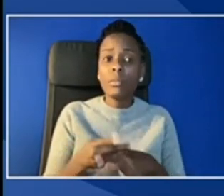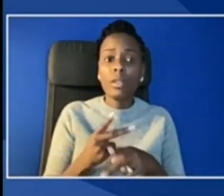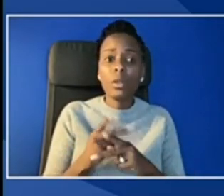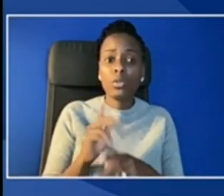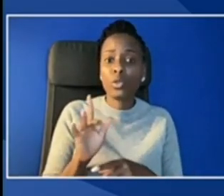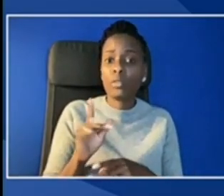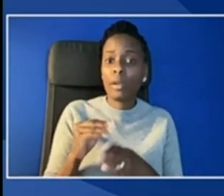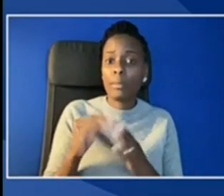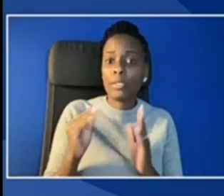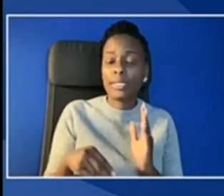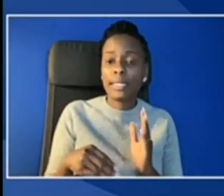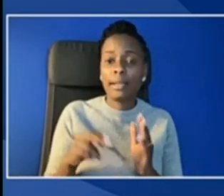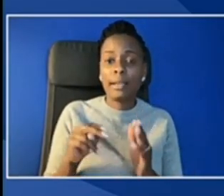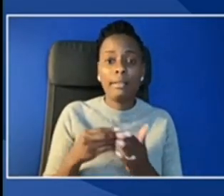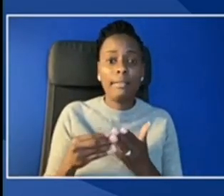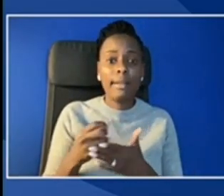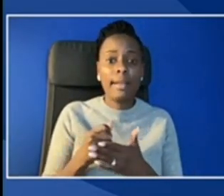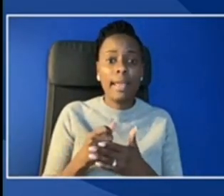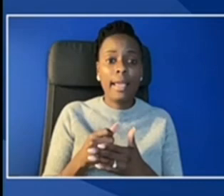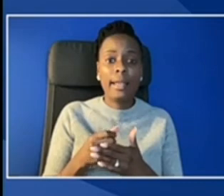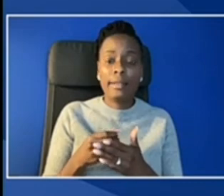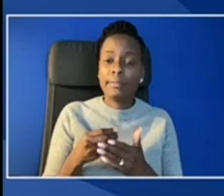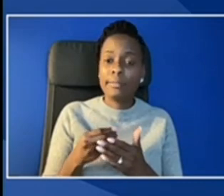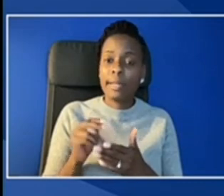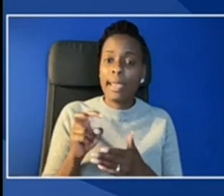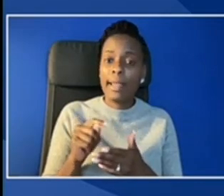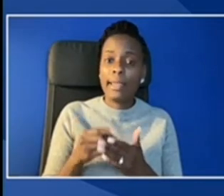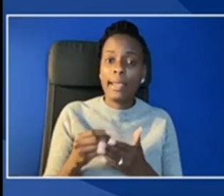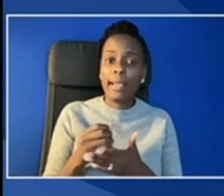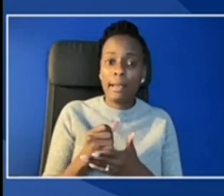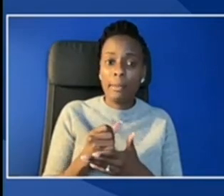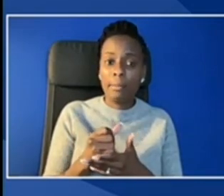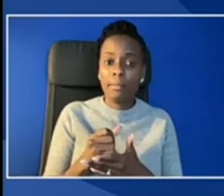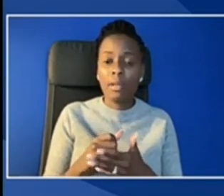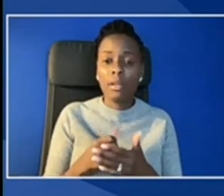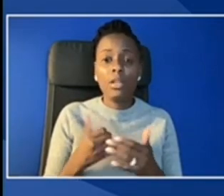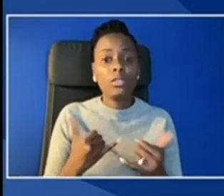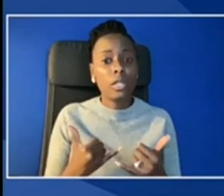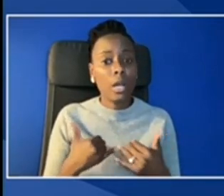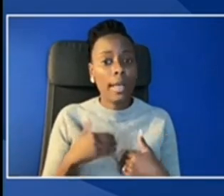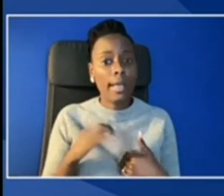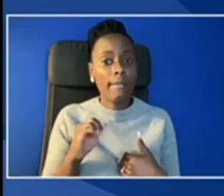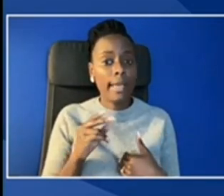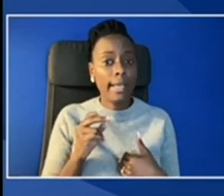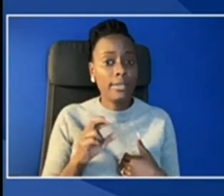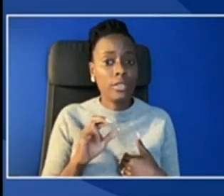Now, not only am I living with cancer because I've moved back, I'm now living with a fear that this man will discover